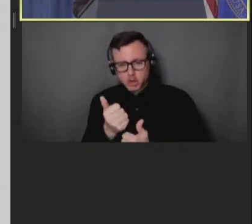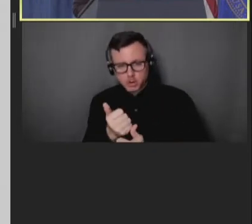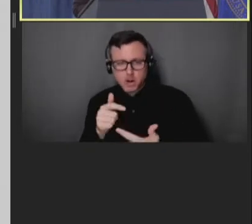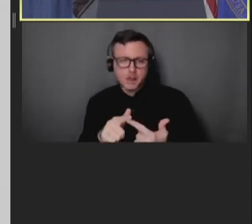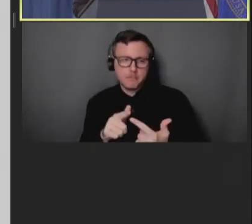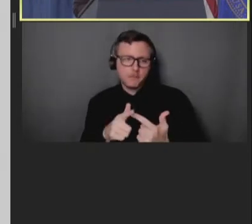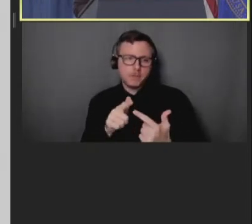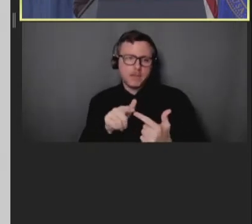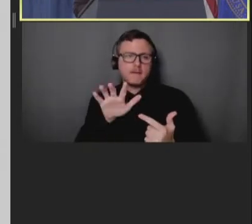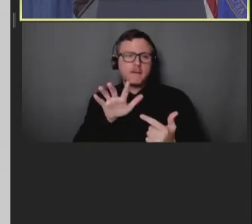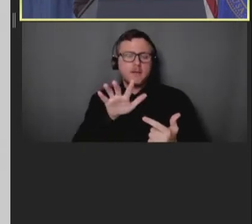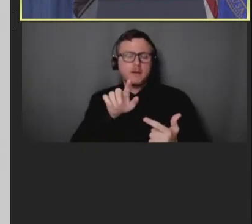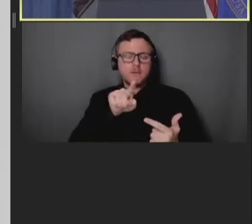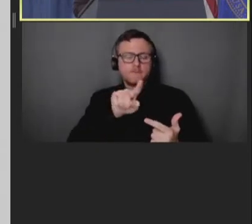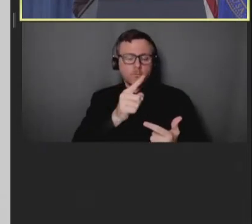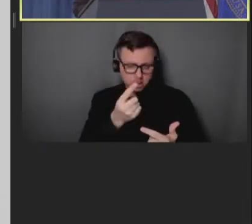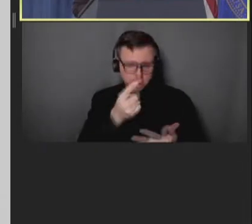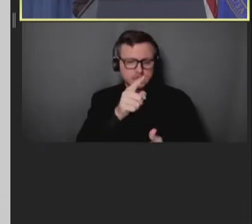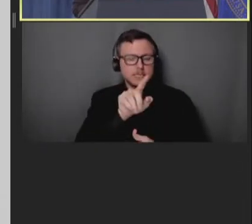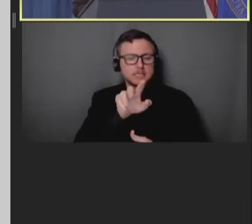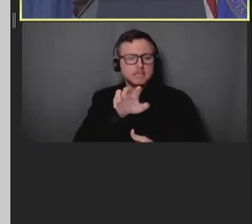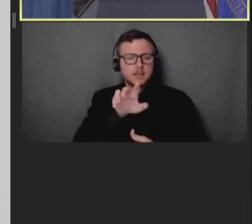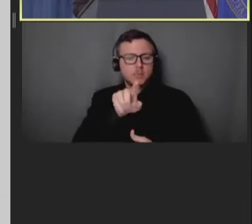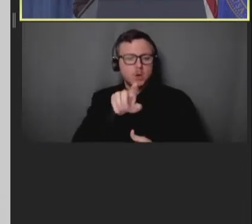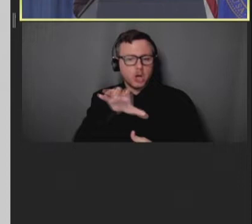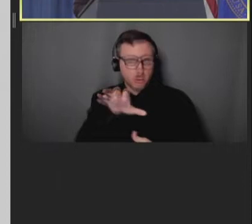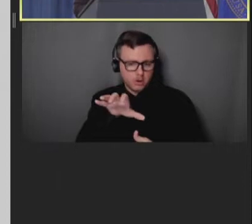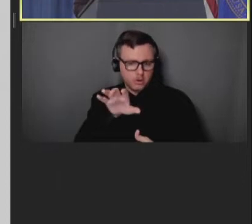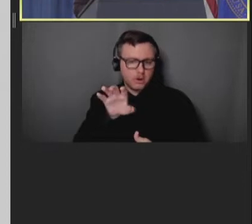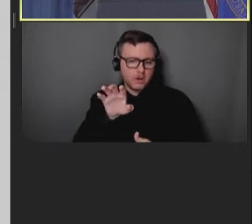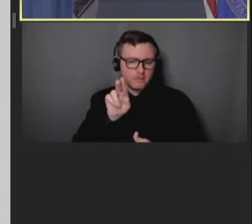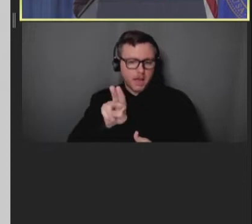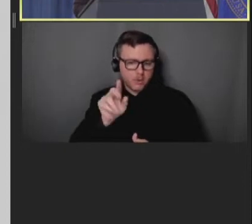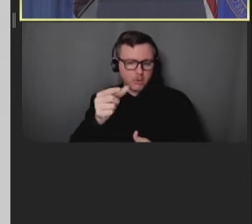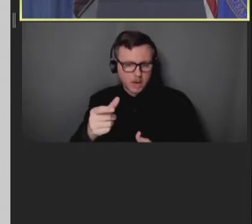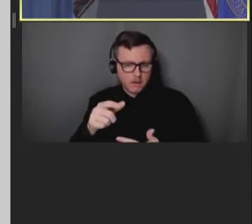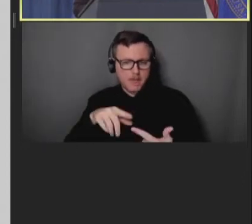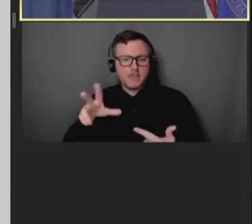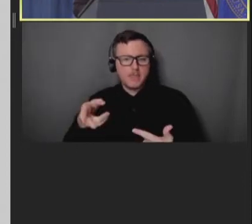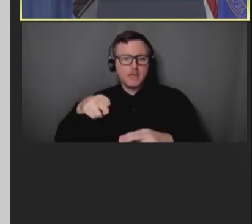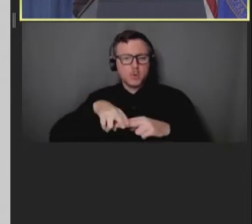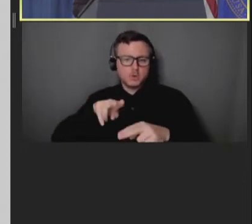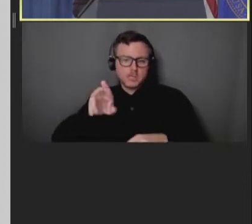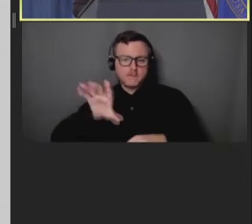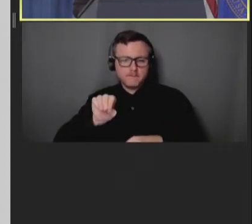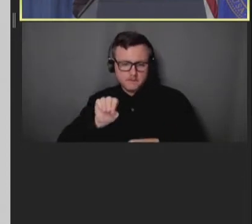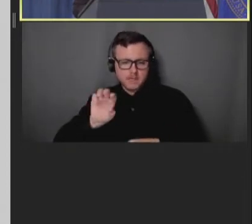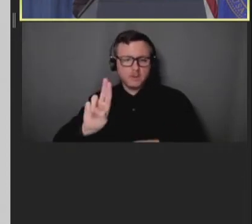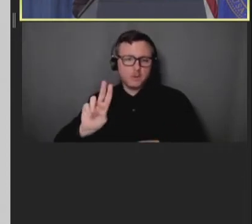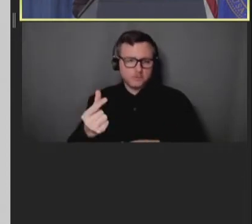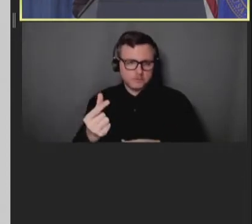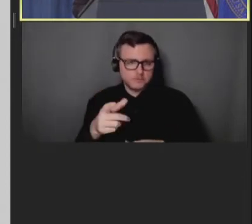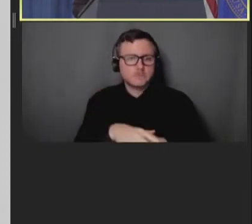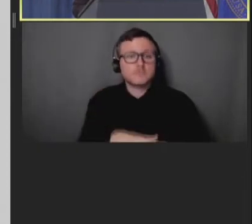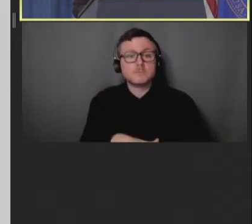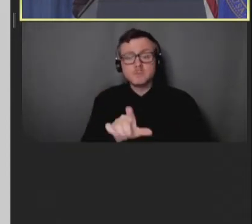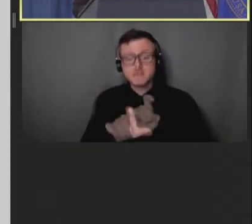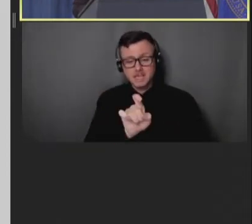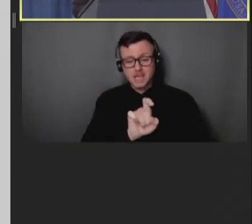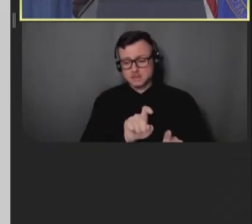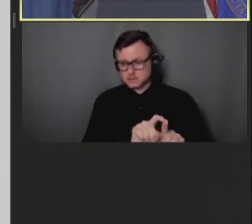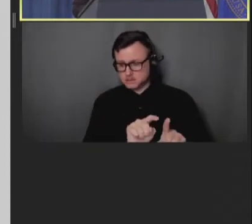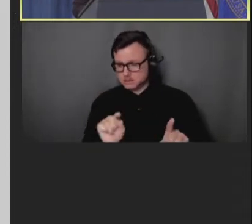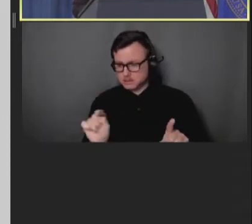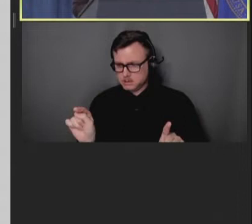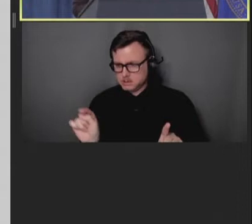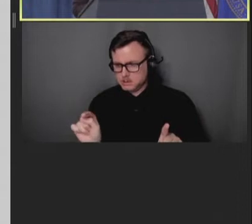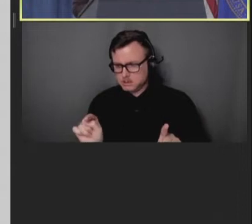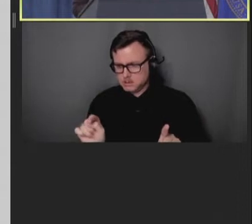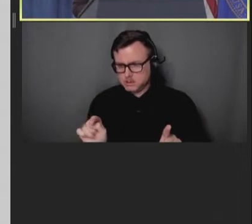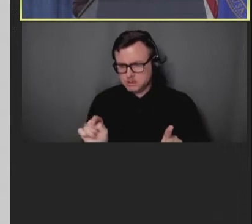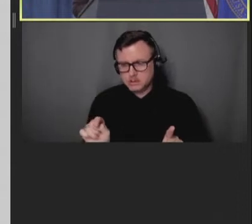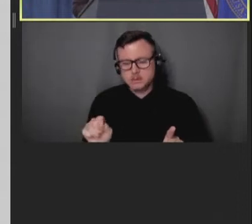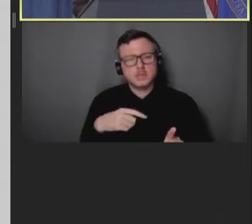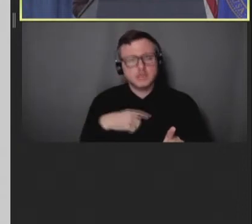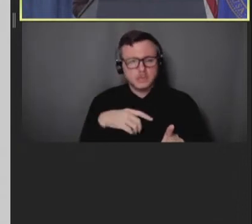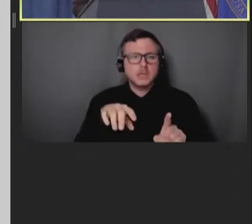50 microgram Moderna boost. Across the x-axis is the results out to day 91. On the y-axis,